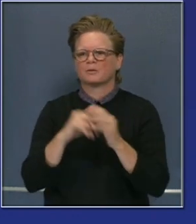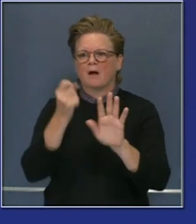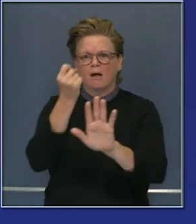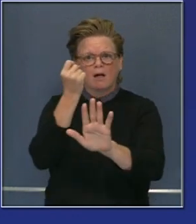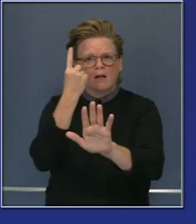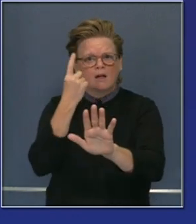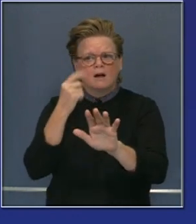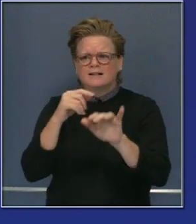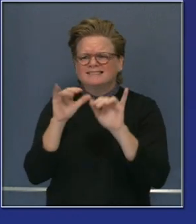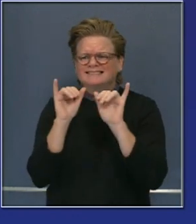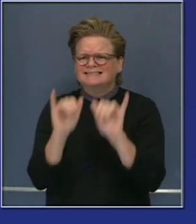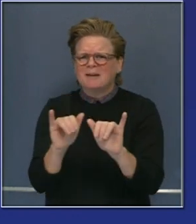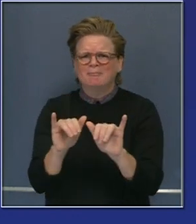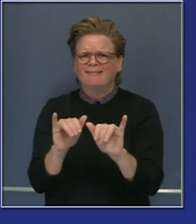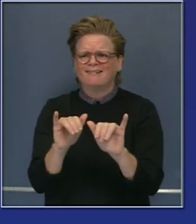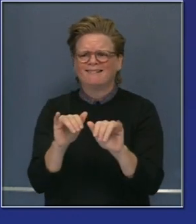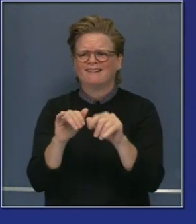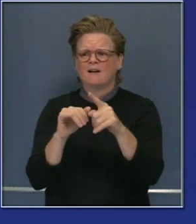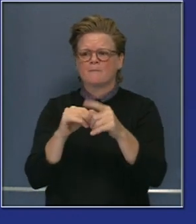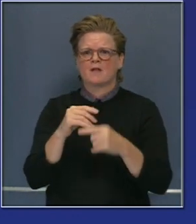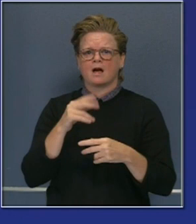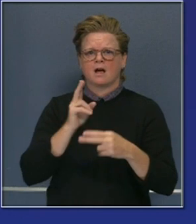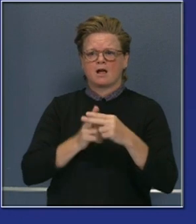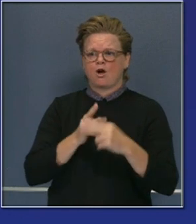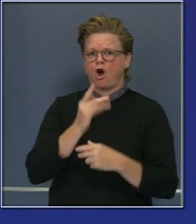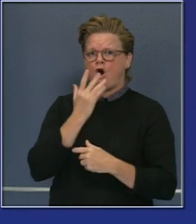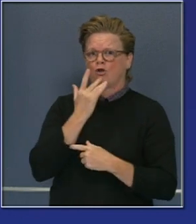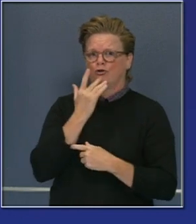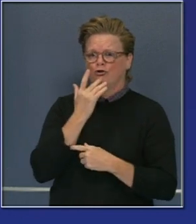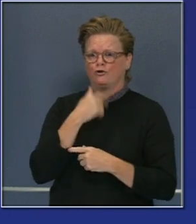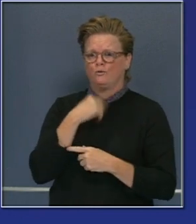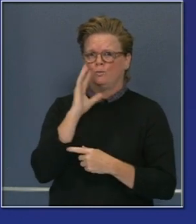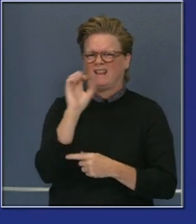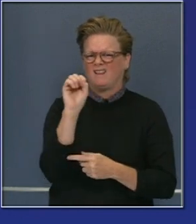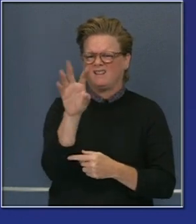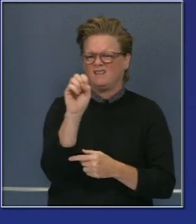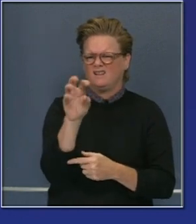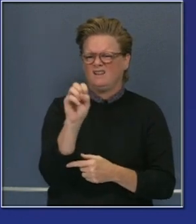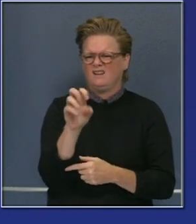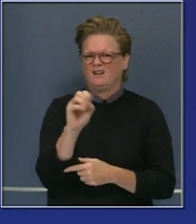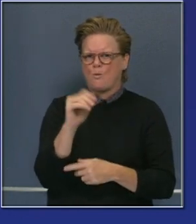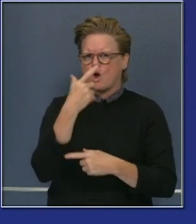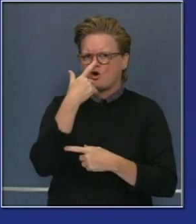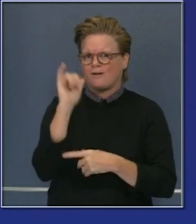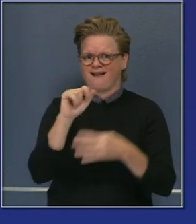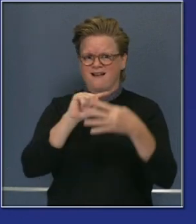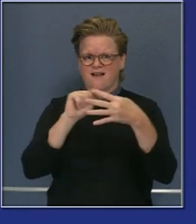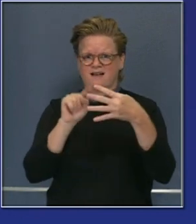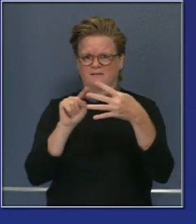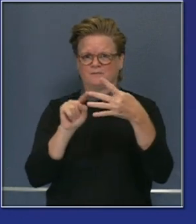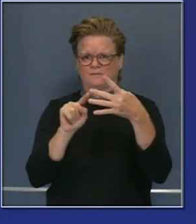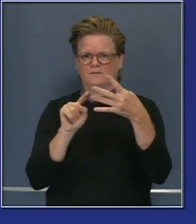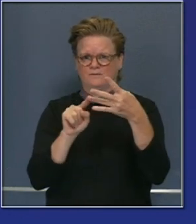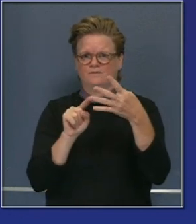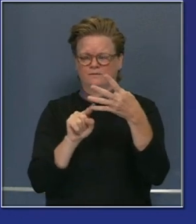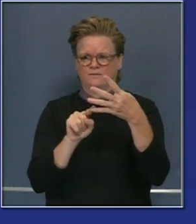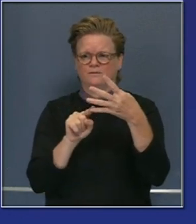MORE SIMPLE TO UNDERSTAND. STRINGENT BUT NONETHELESS IN TERMS OF ITS APPLICATION, STATEWIDE AND IN TERMS OF ITS